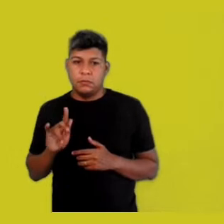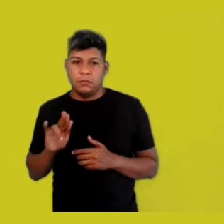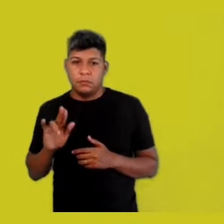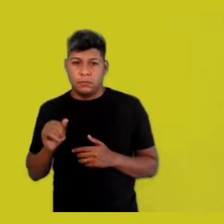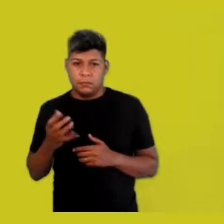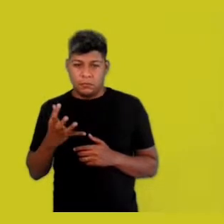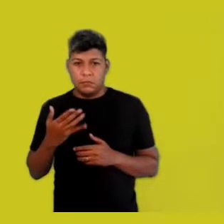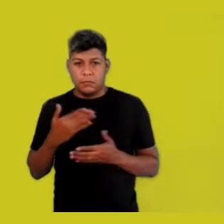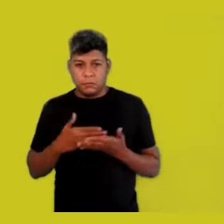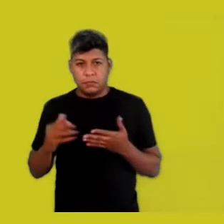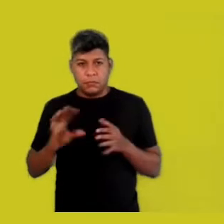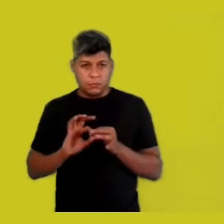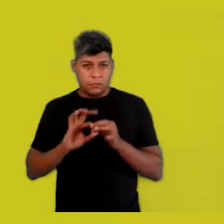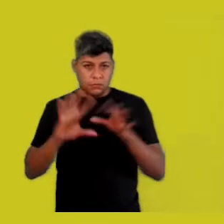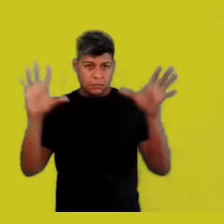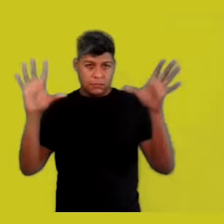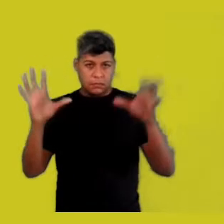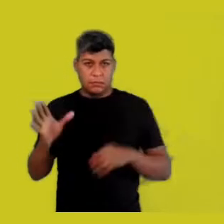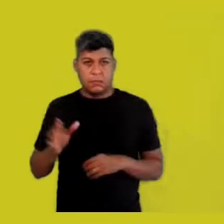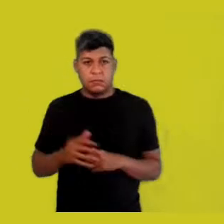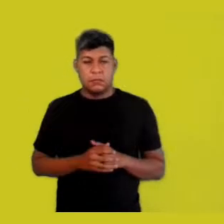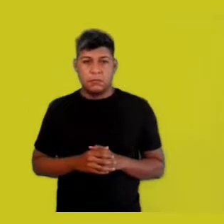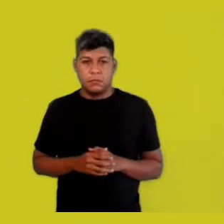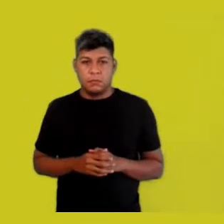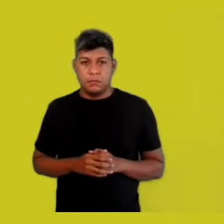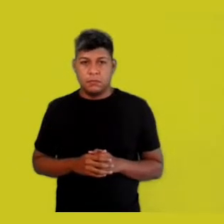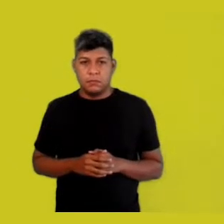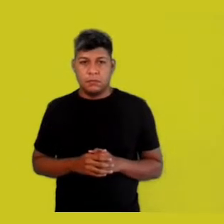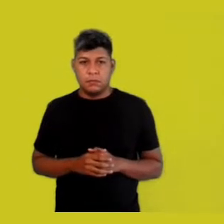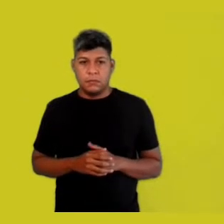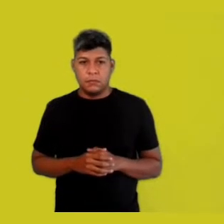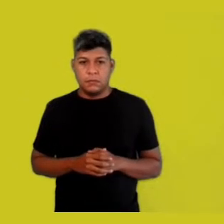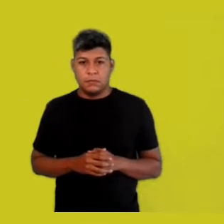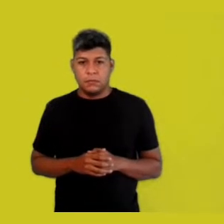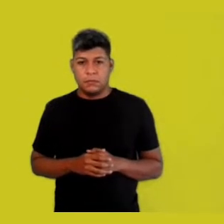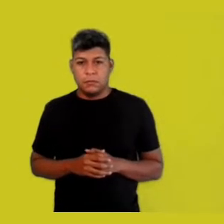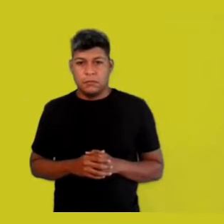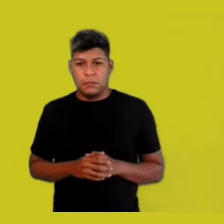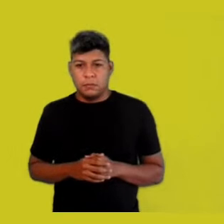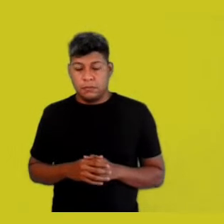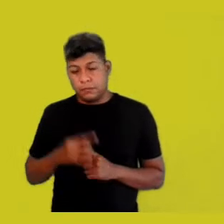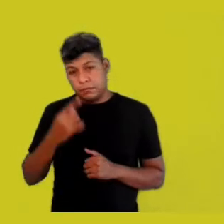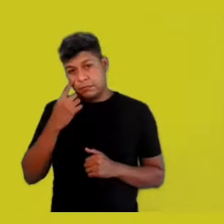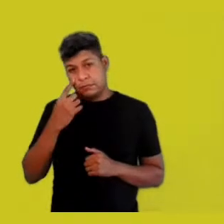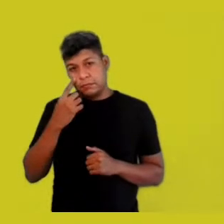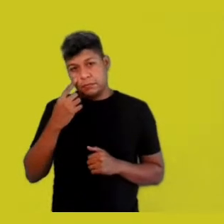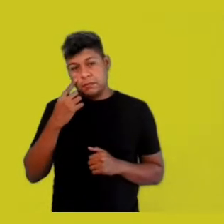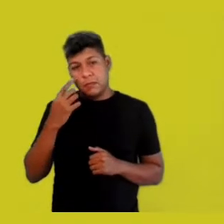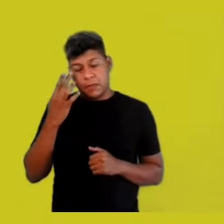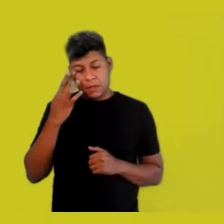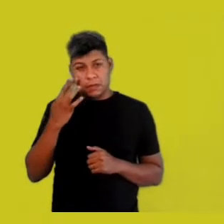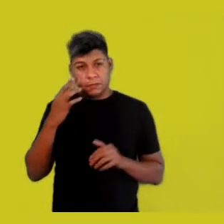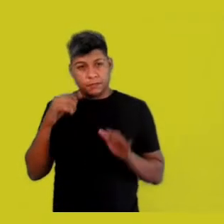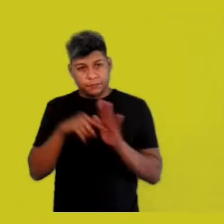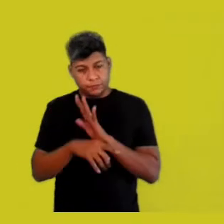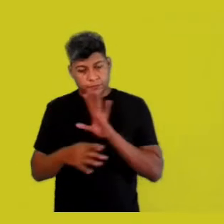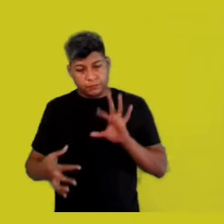Be my guest, Pedro, please. -Okay. Look, I think both questions are very connected